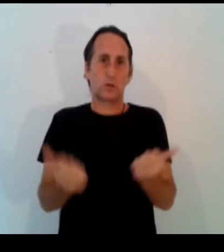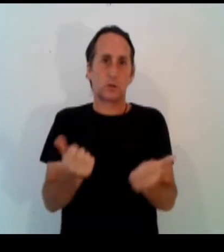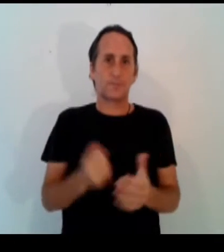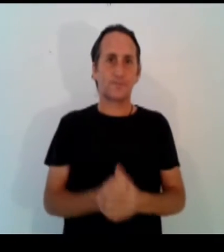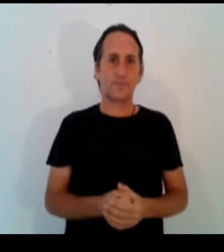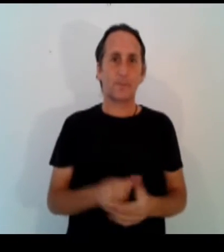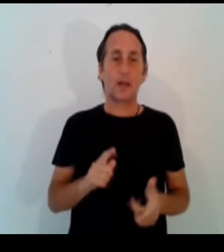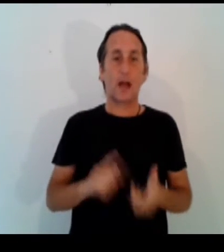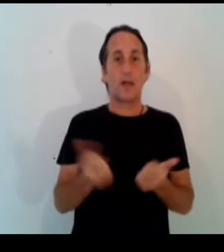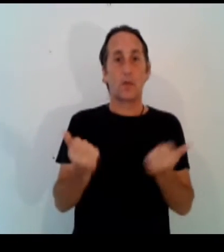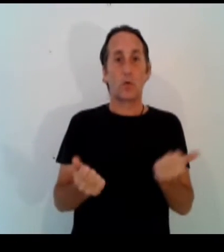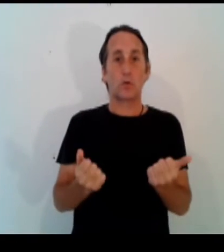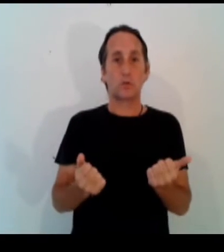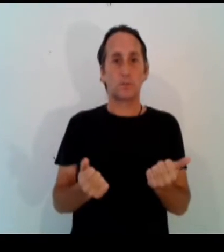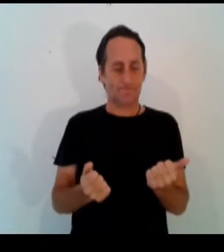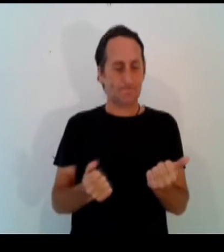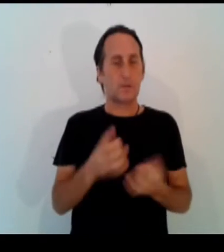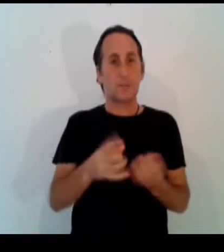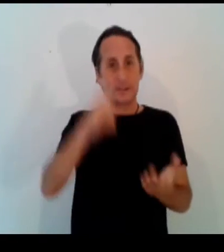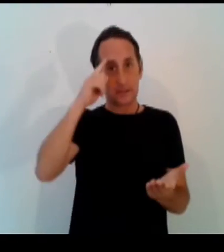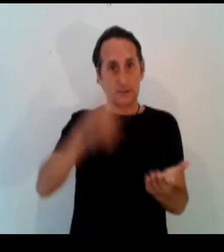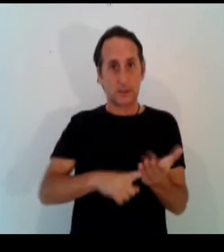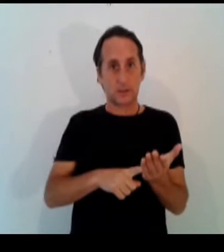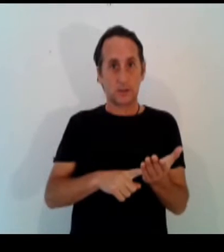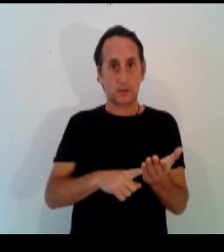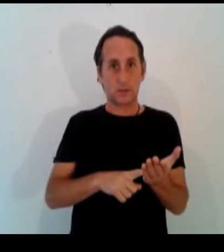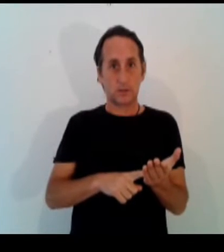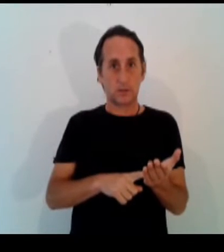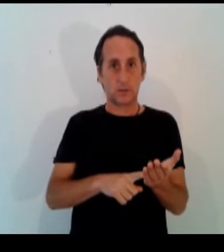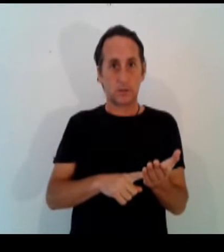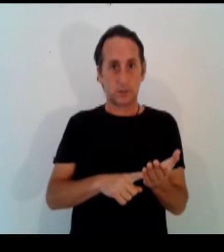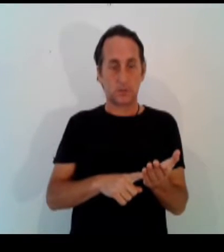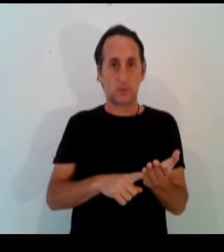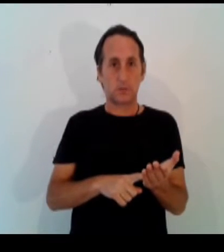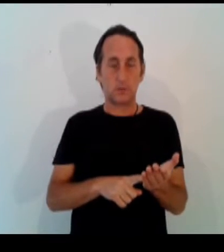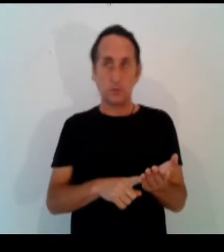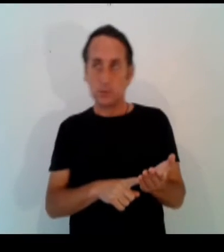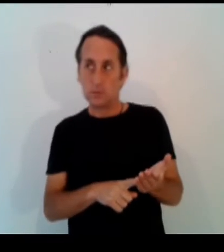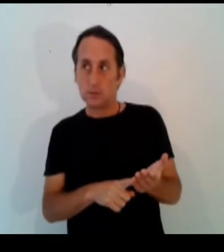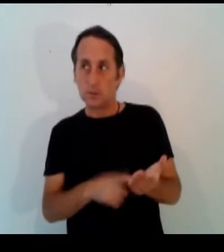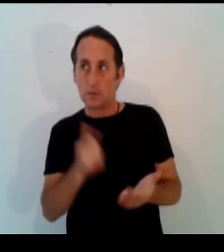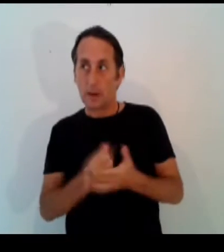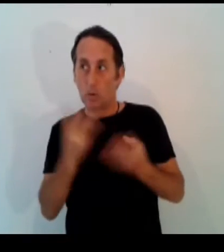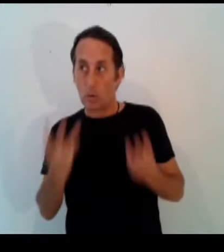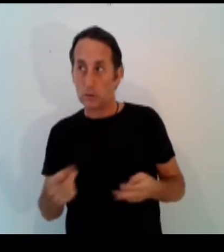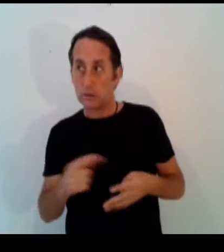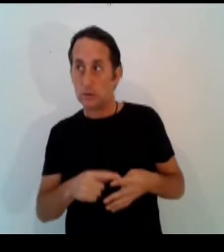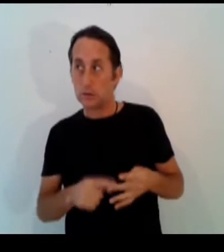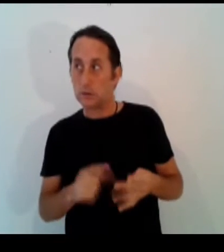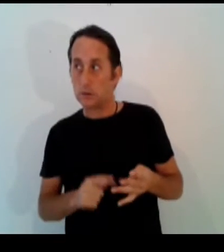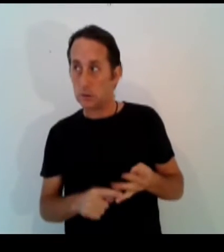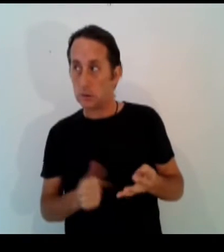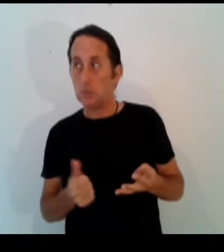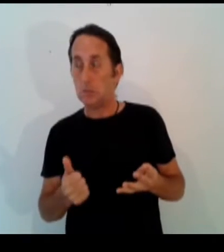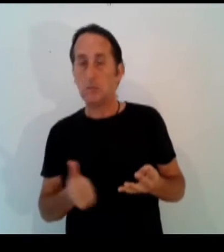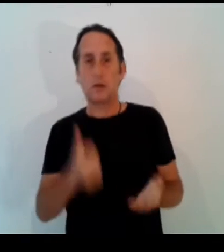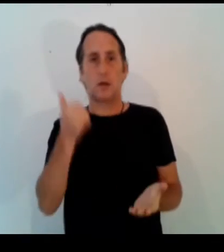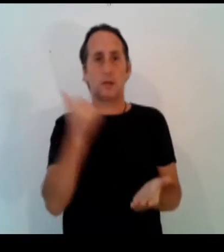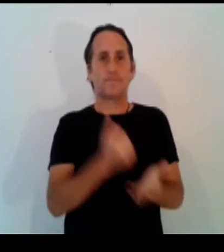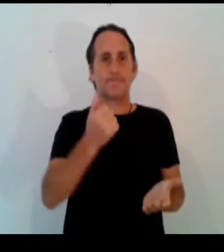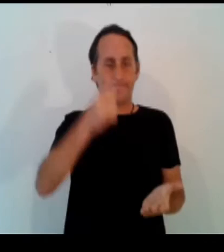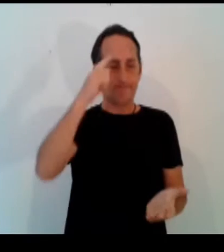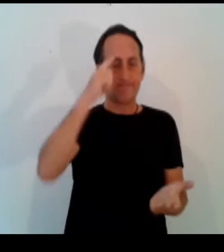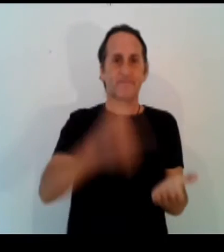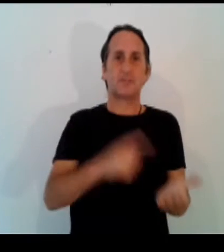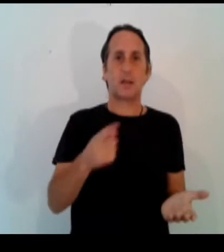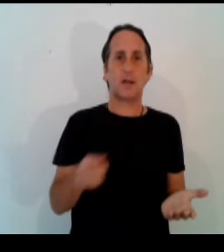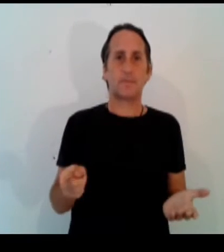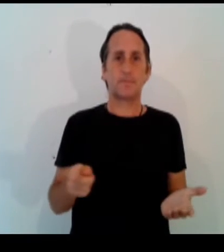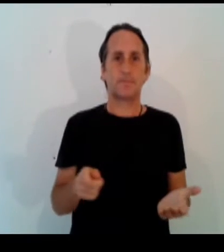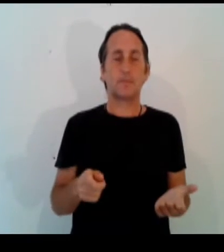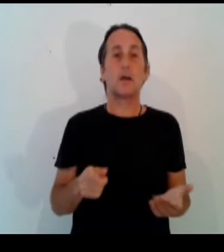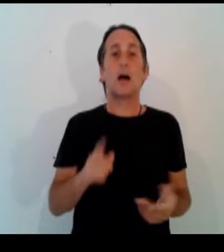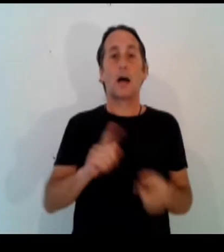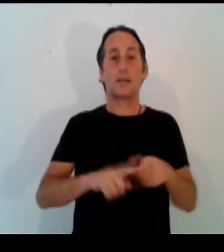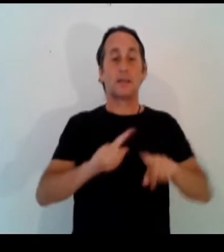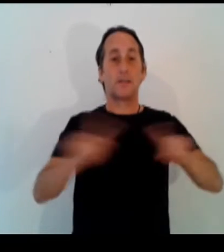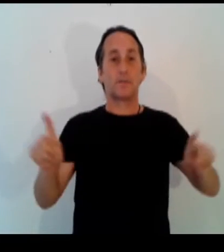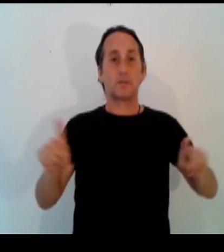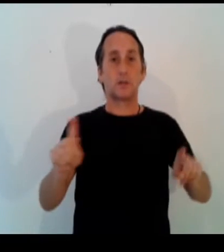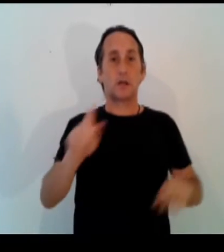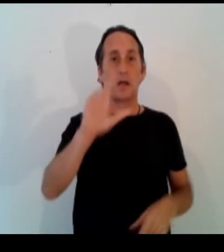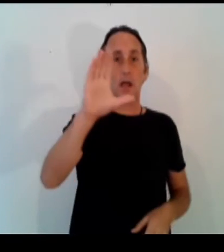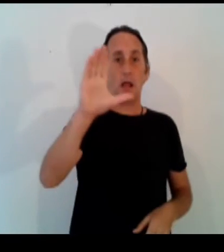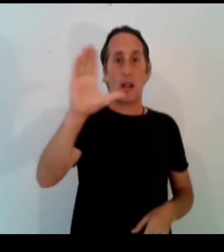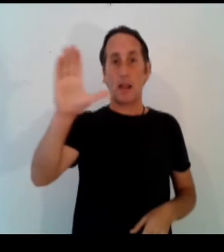The courts rule deciding on what the banks want, so basically the difference between legality and the law is this,